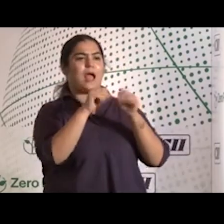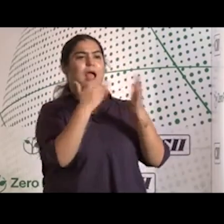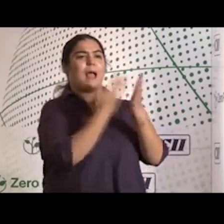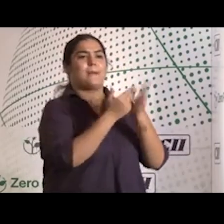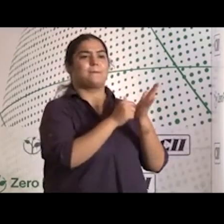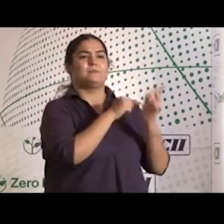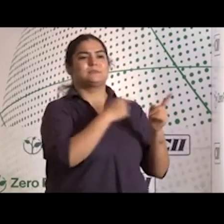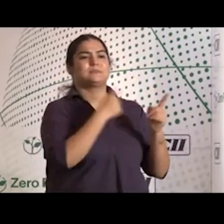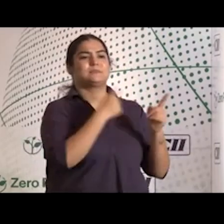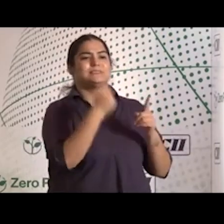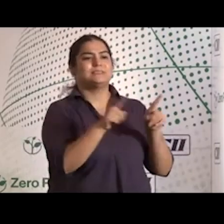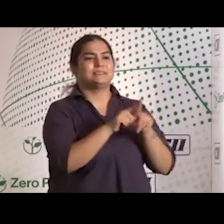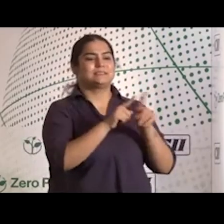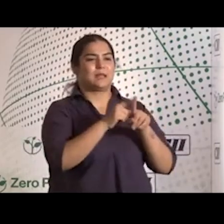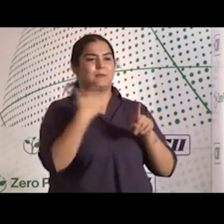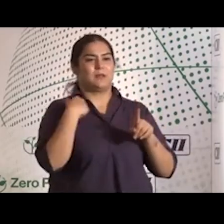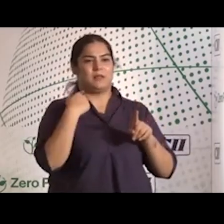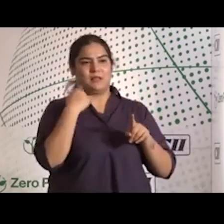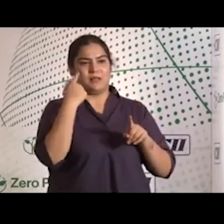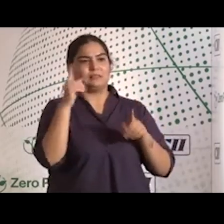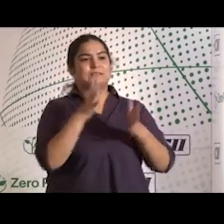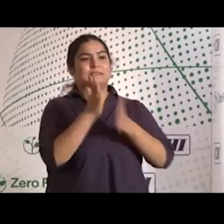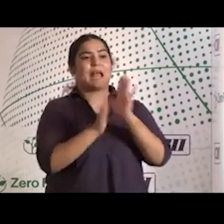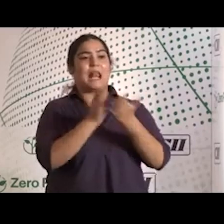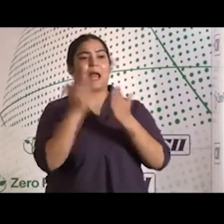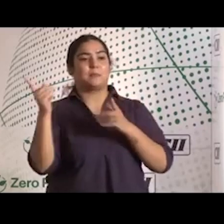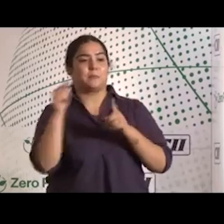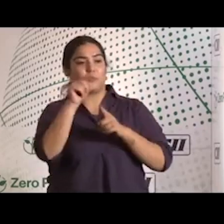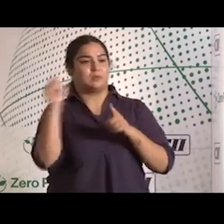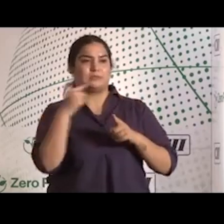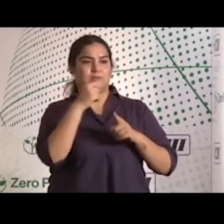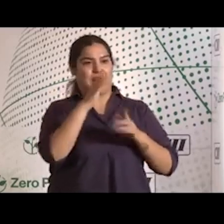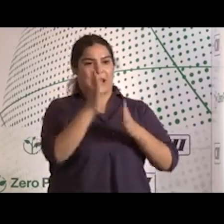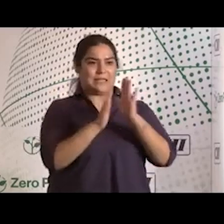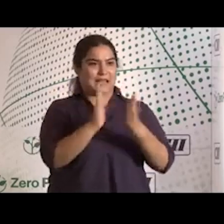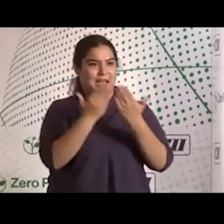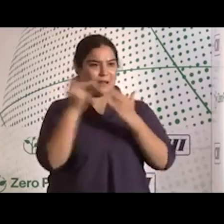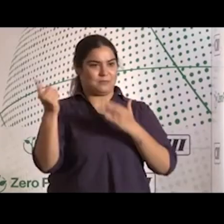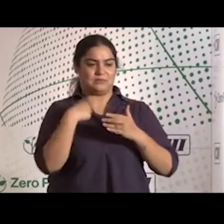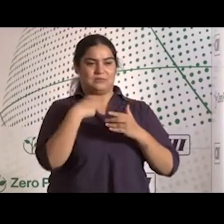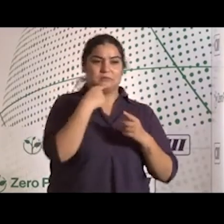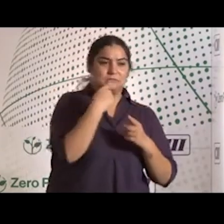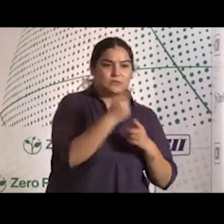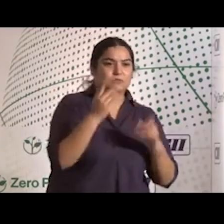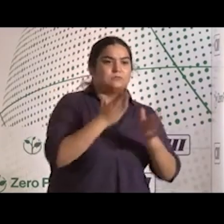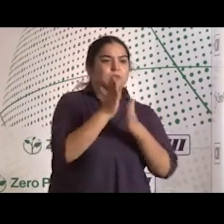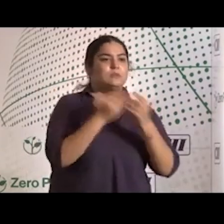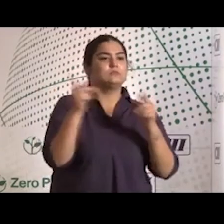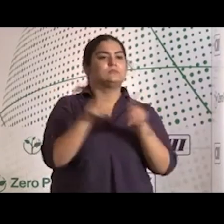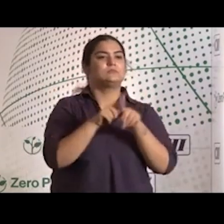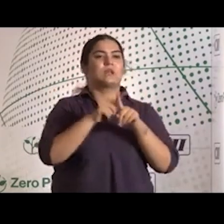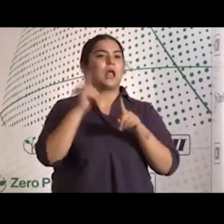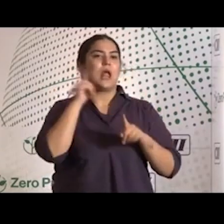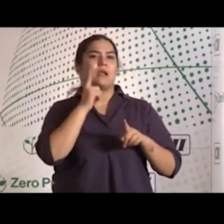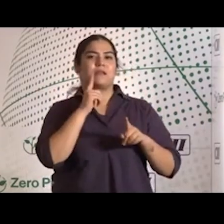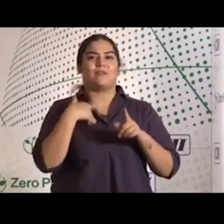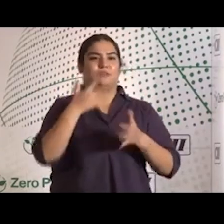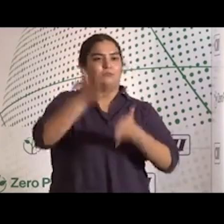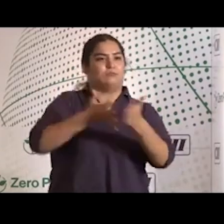there is a whole style there it is assignable it's a lovely platform which actually gives service like BMI for hearing impaired.